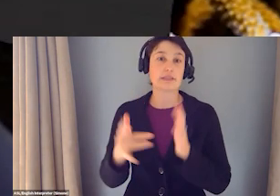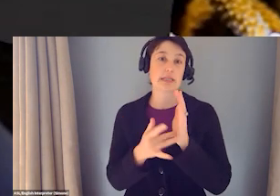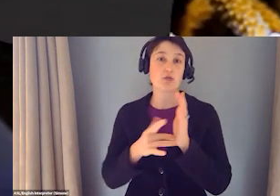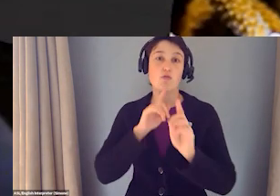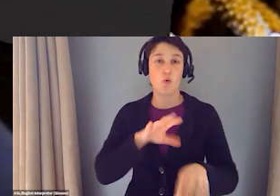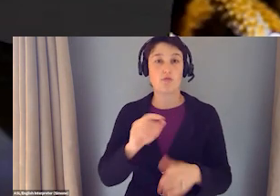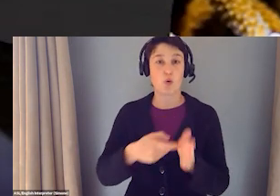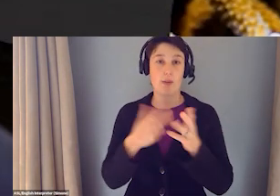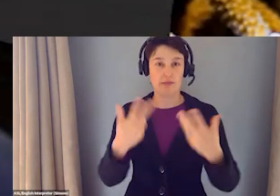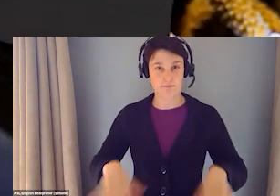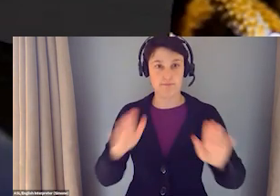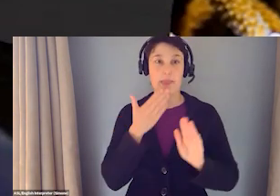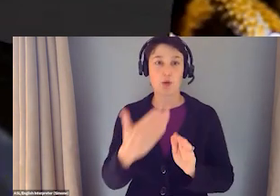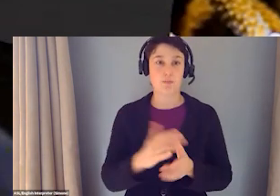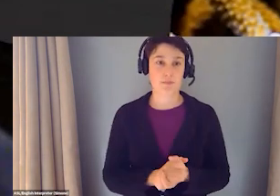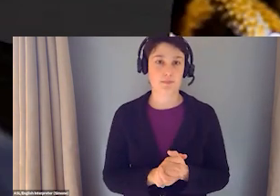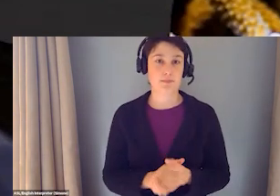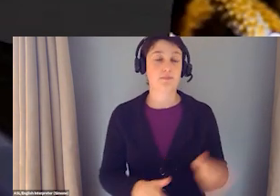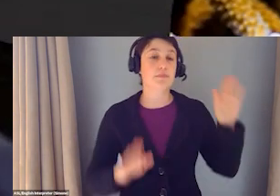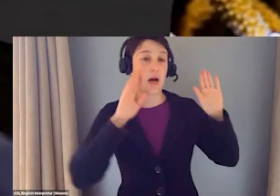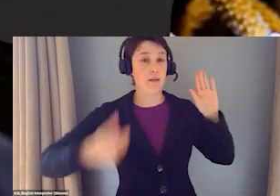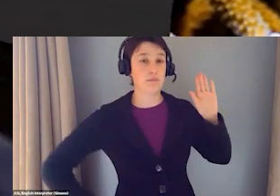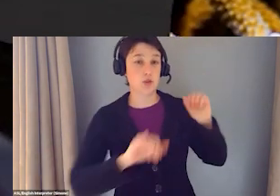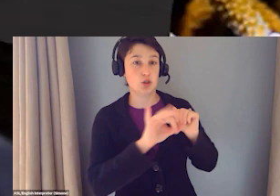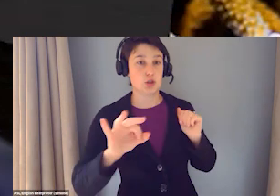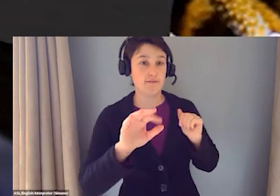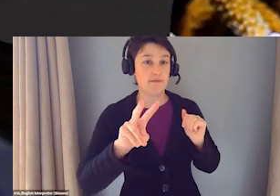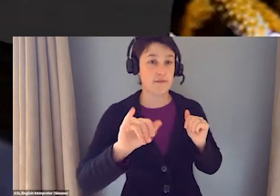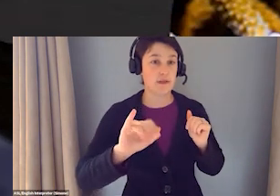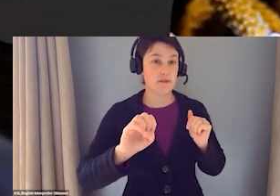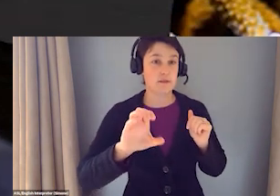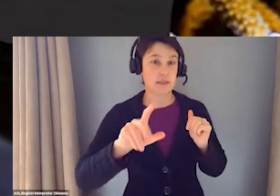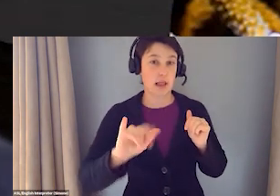Jeff Vieceli: Hi, I'm Jeff Vieceli. I'm the head of the Systems Office in the Division of Institution and Award Support.